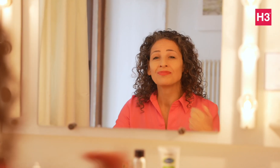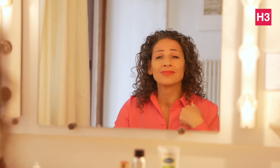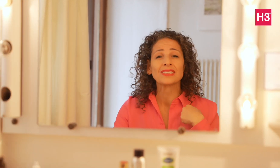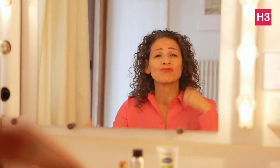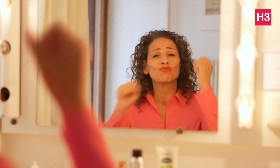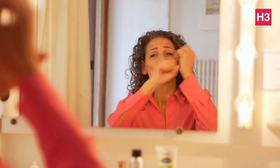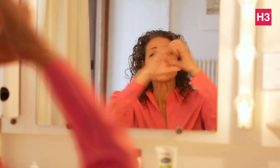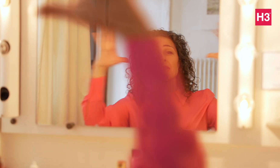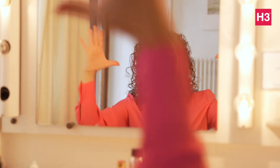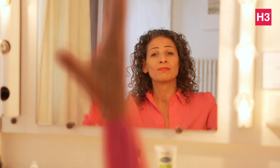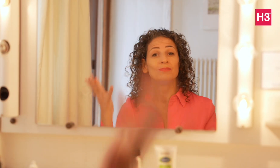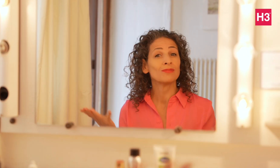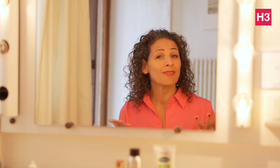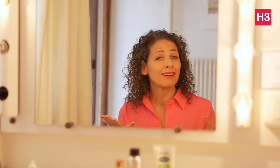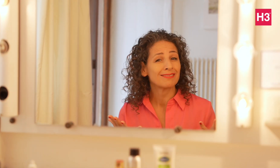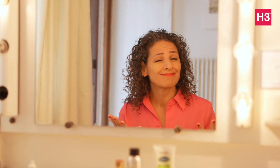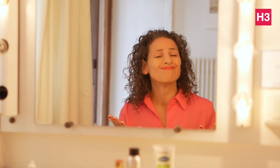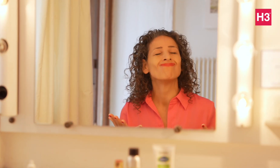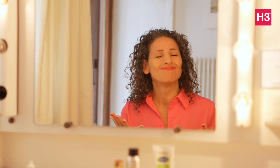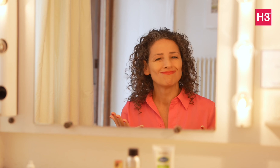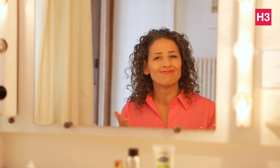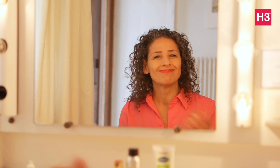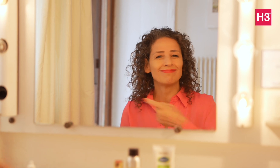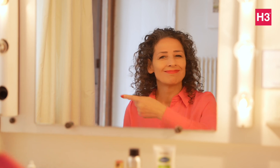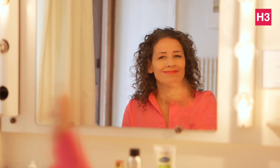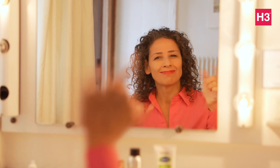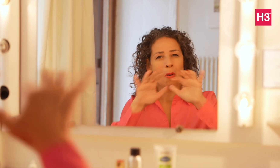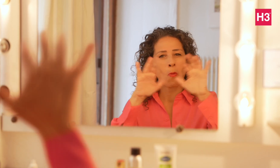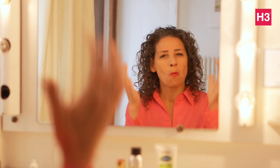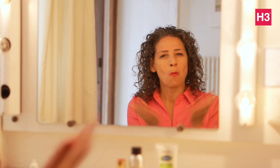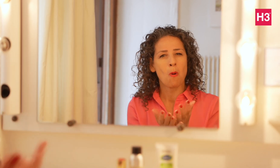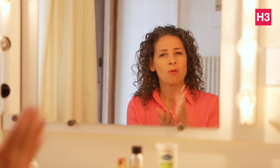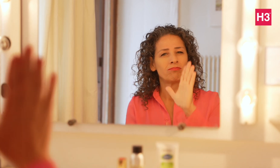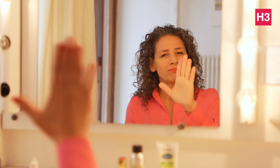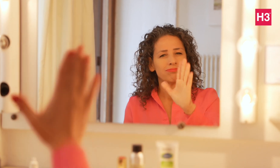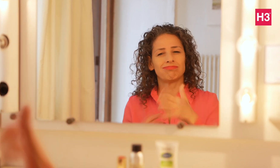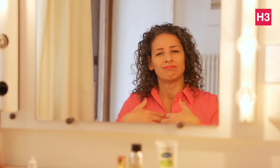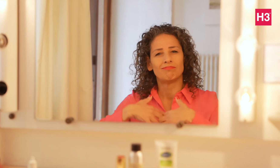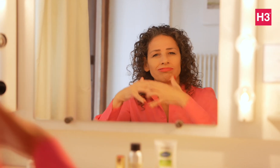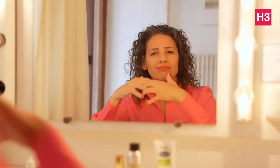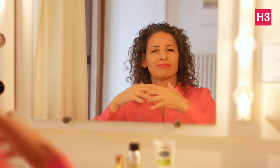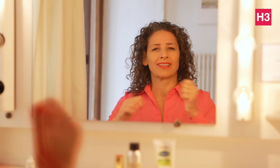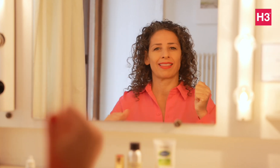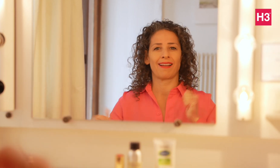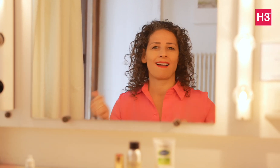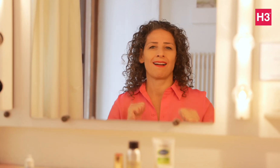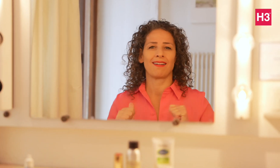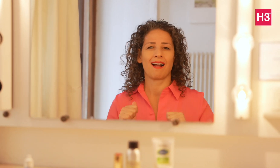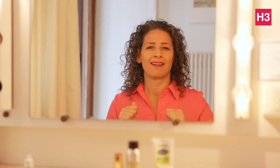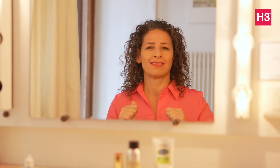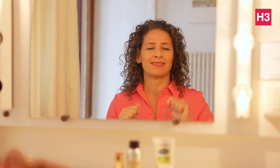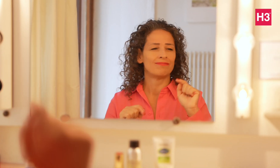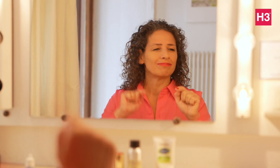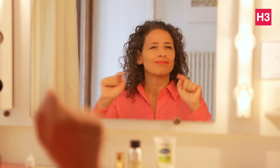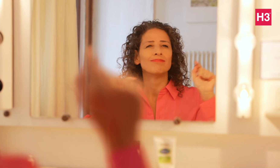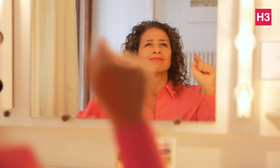My dream is to see you establish theaters — here, there, and beyond — to expand the world of Deaf theater.